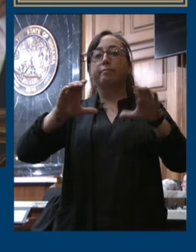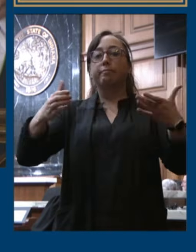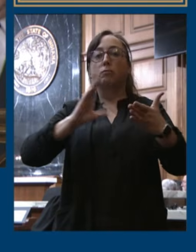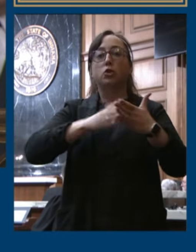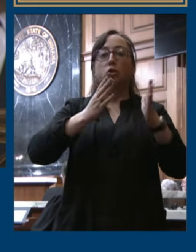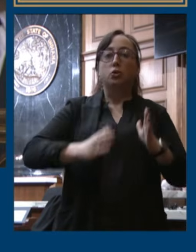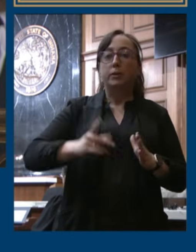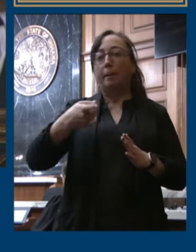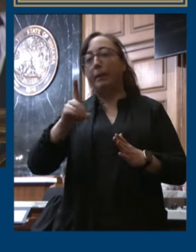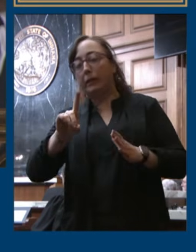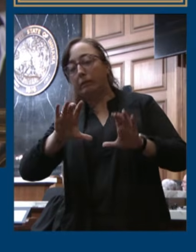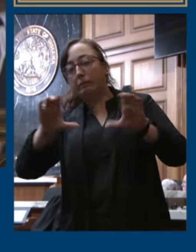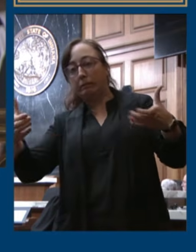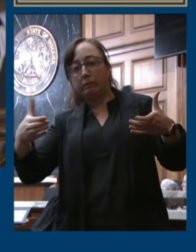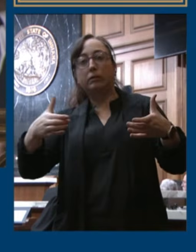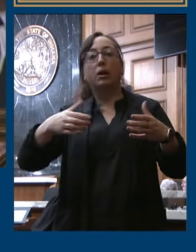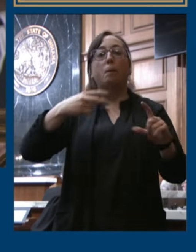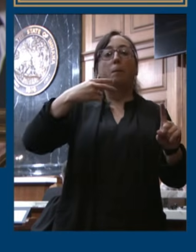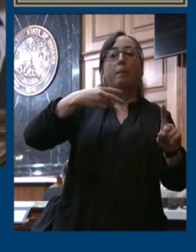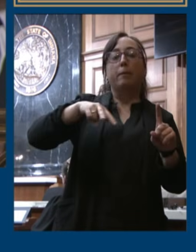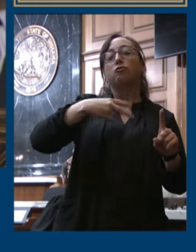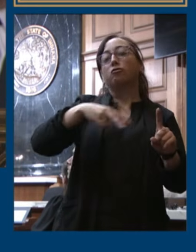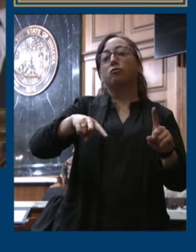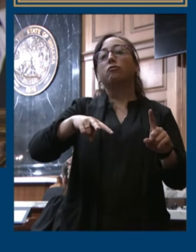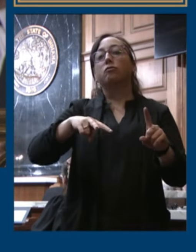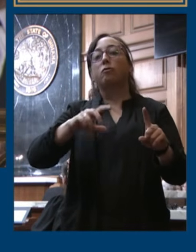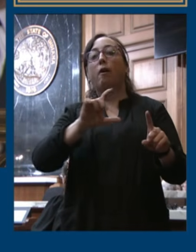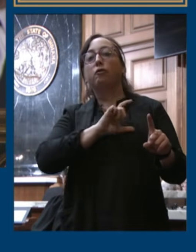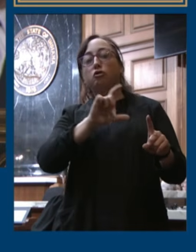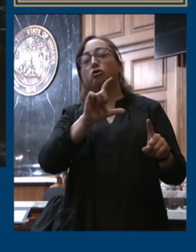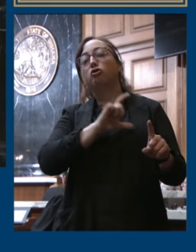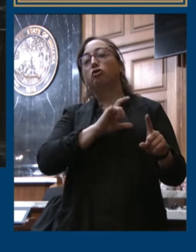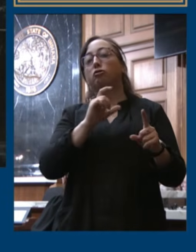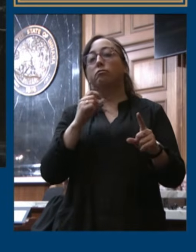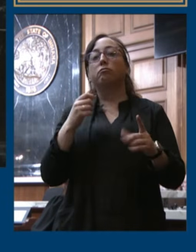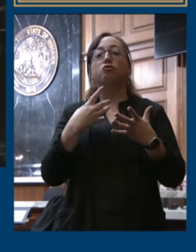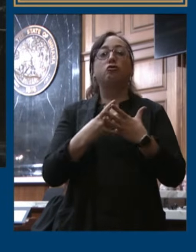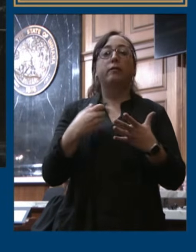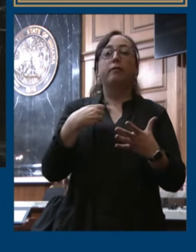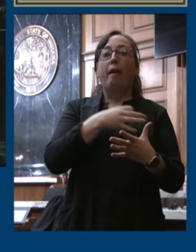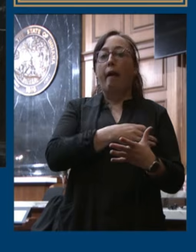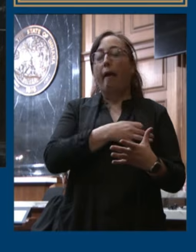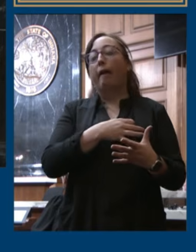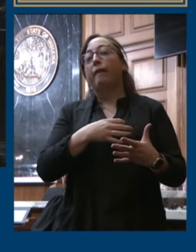DEFENDERS, PROBATION OFFICERS, JAIL STAFF, LAW ENFORCEMENT, VICTIM ADVOCATES, LOCAL OFFICIALS, AND